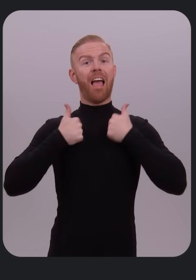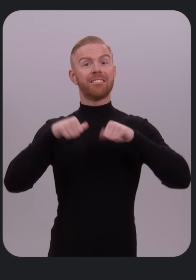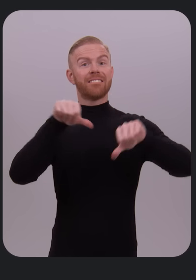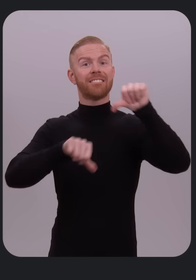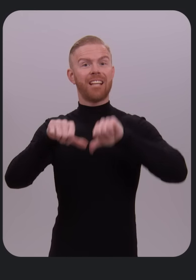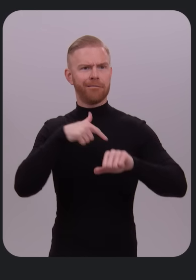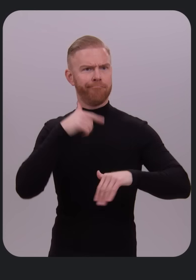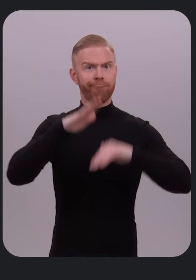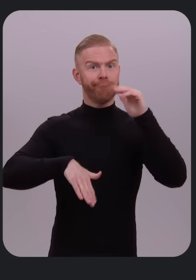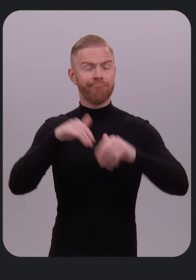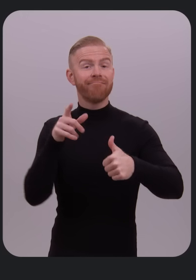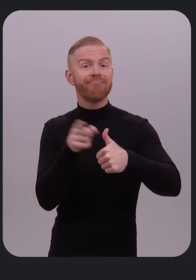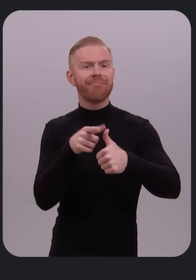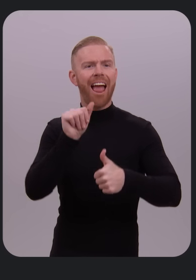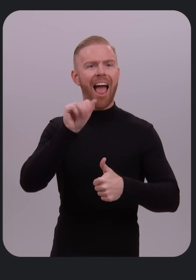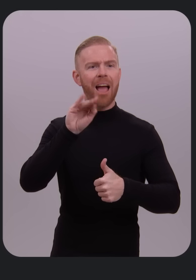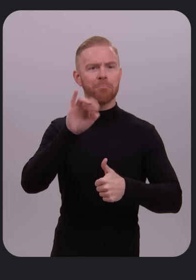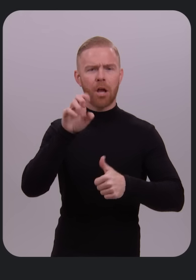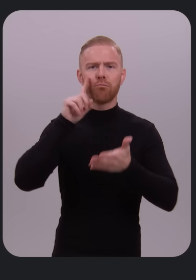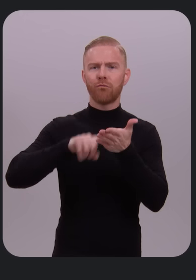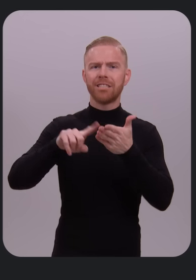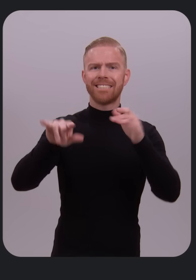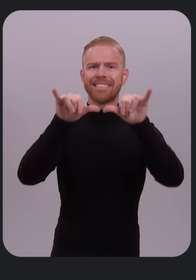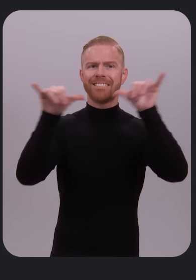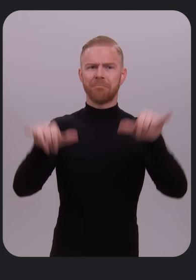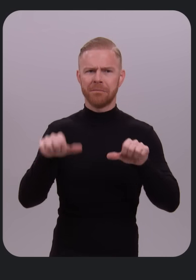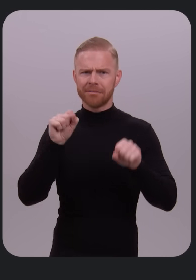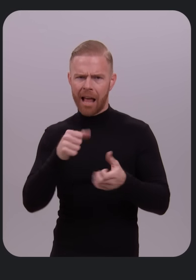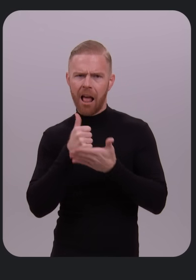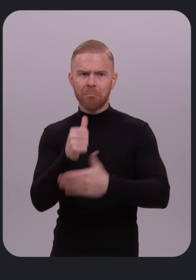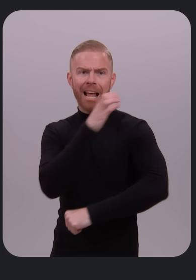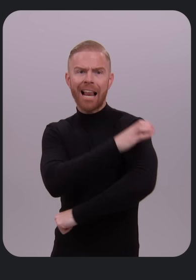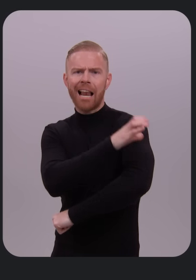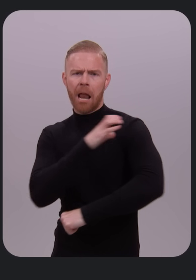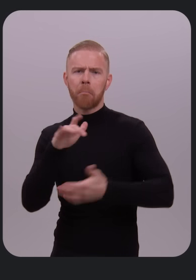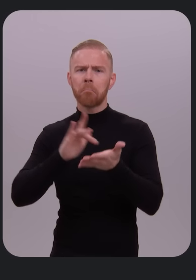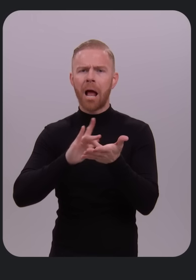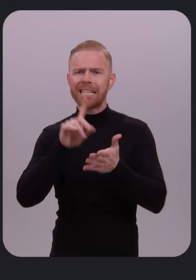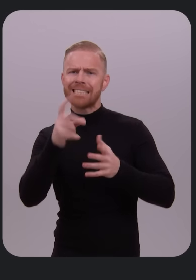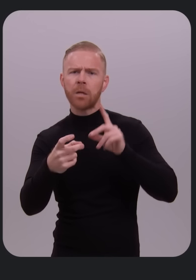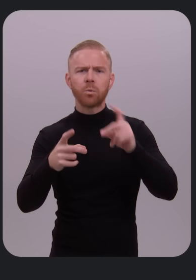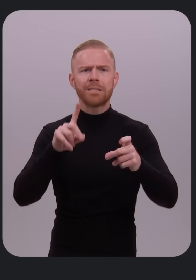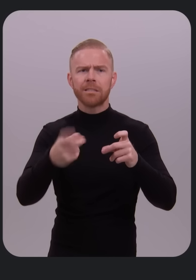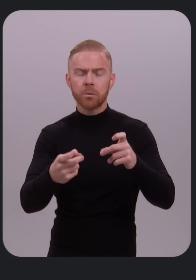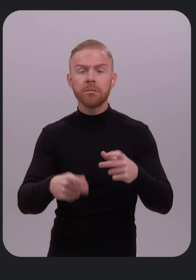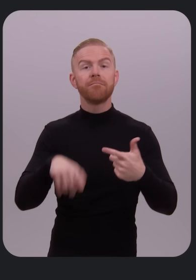AMIE, a research system that could help clinicians with medical diagnoses, AlphaFold 3, which